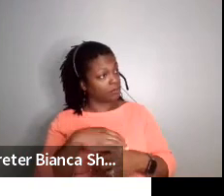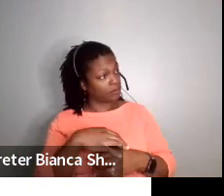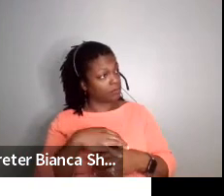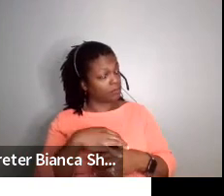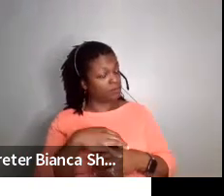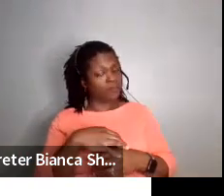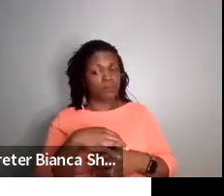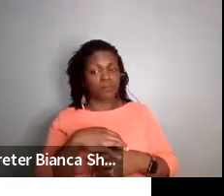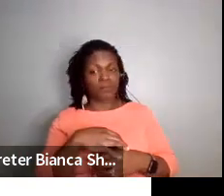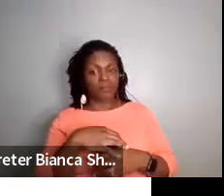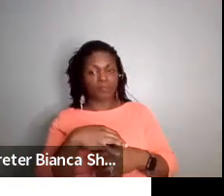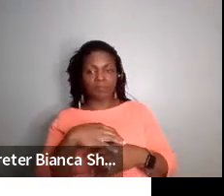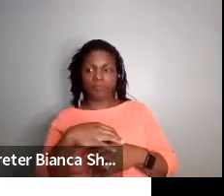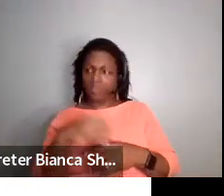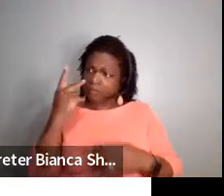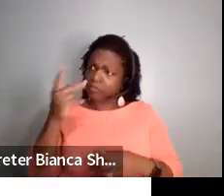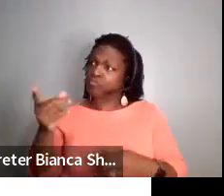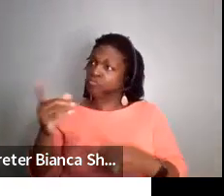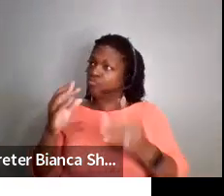No, I see you talking, you know, are you talking to someone sitting next to you.